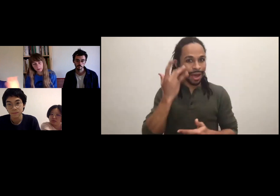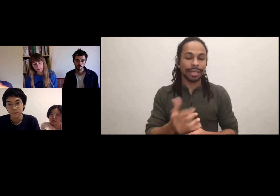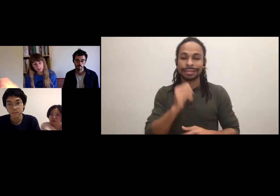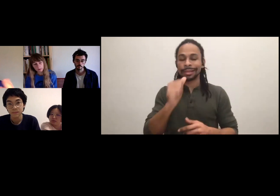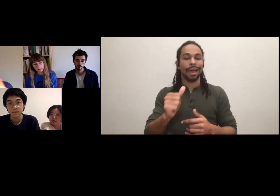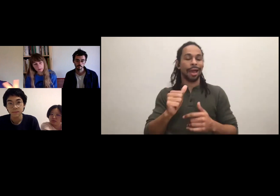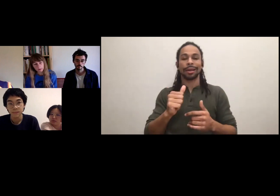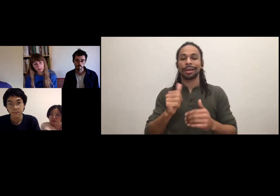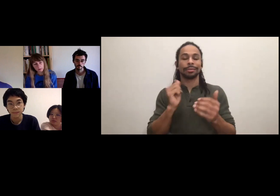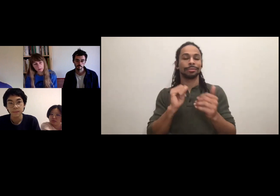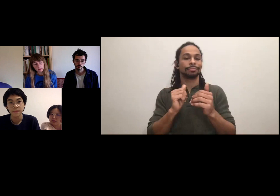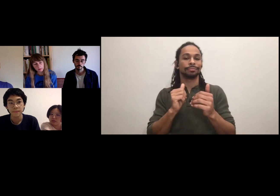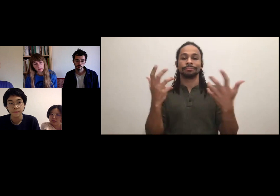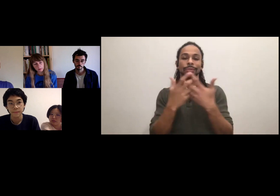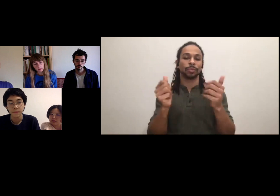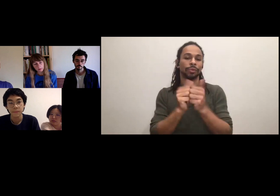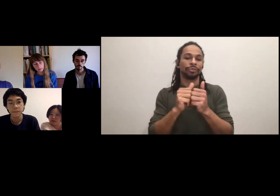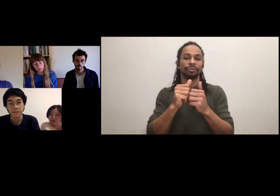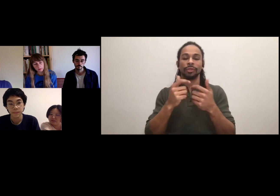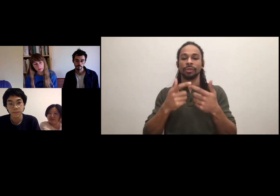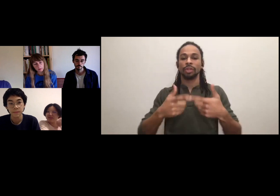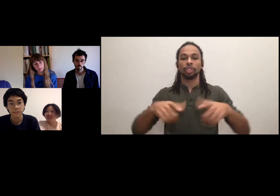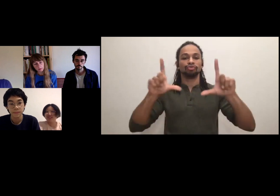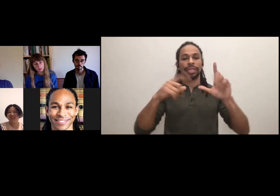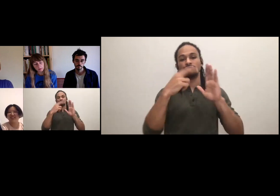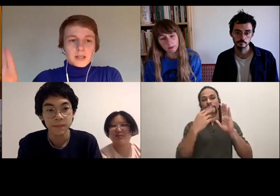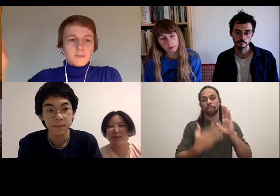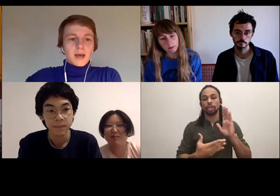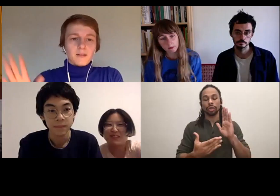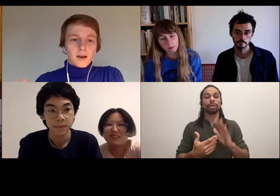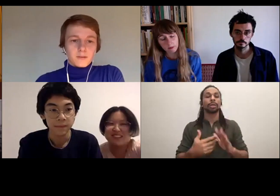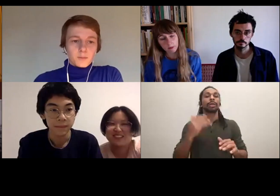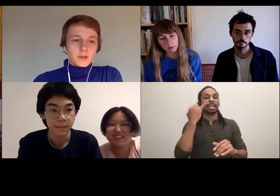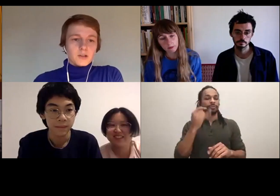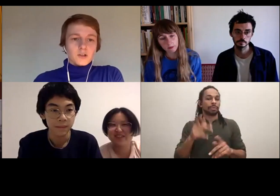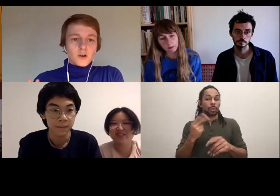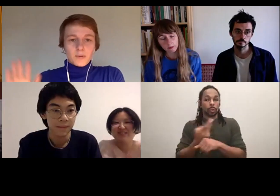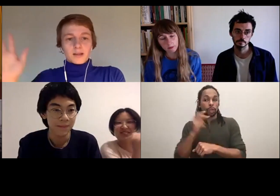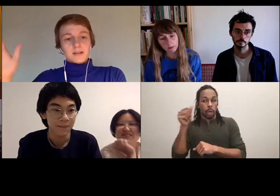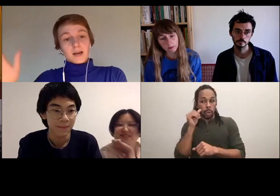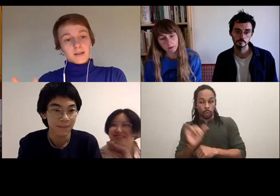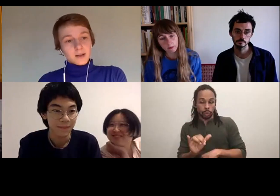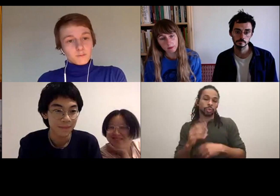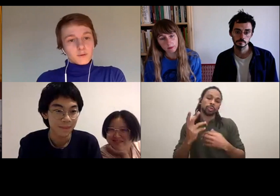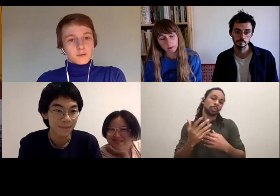that maybe are still looking at it physically. So I don't know if somebody had a good suggestion for how to do one of those in an artistic beautiful way. That would be fun.